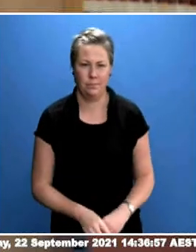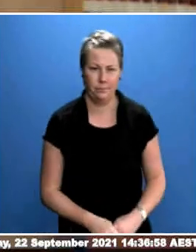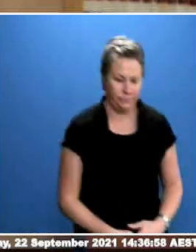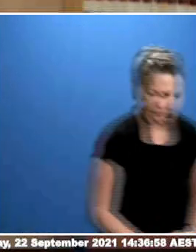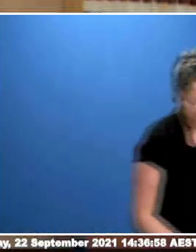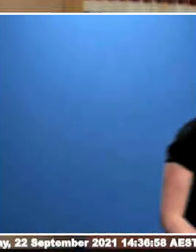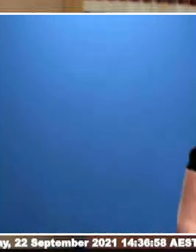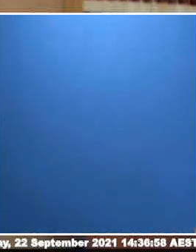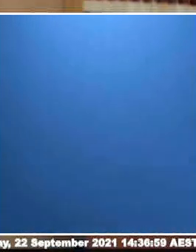Sorry to interrupt.